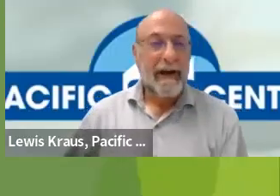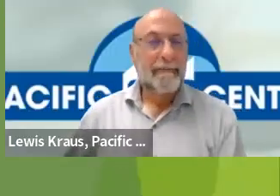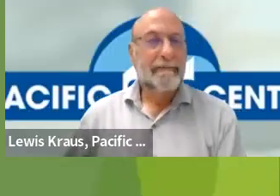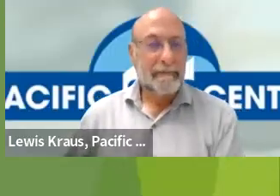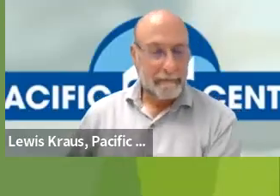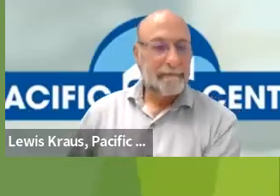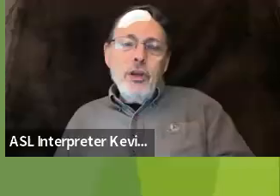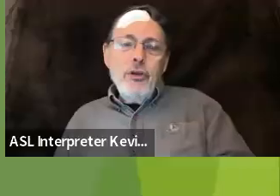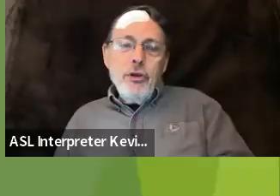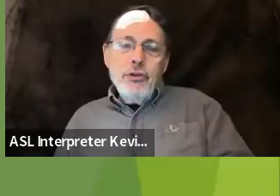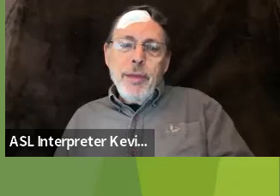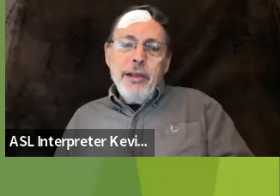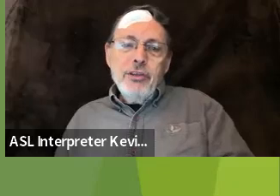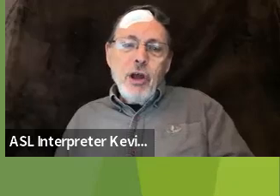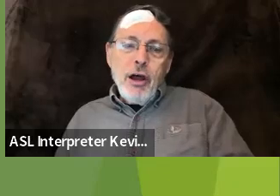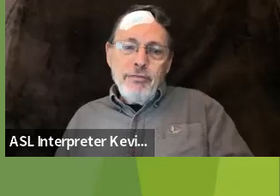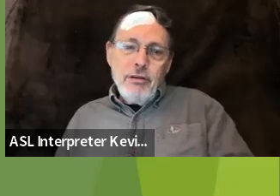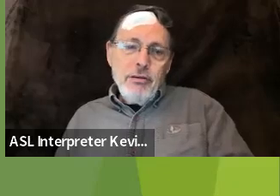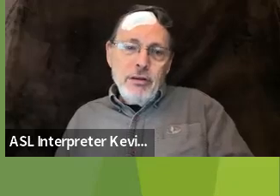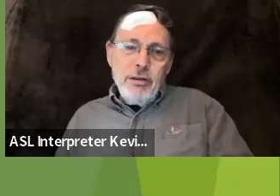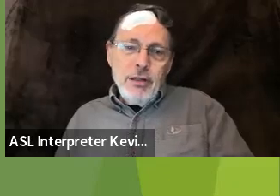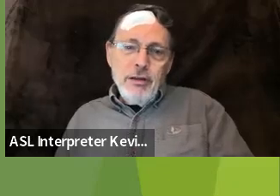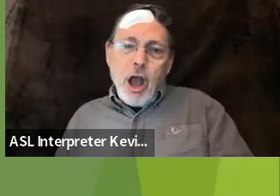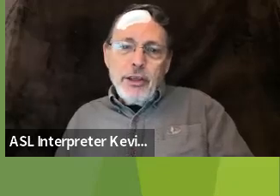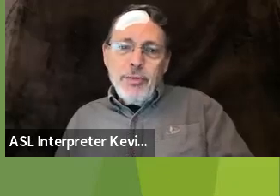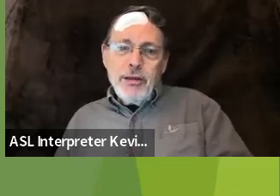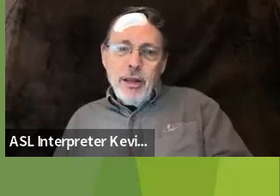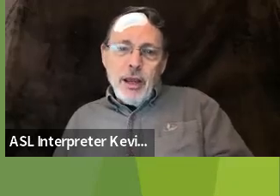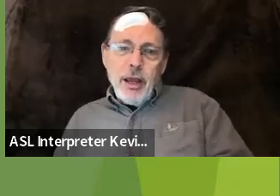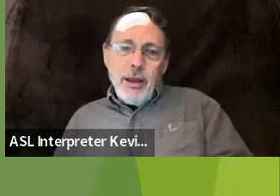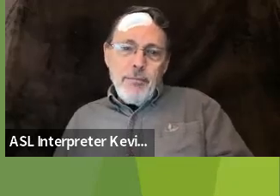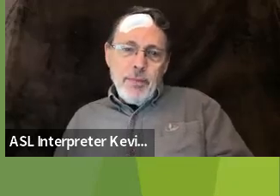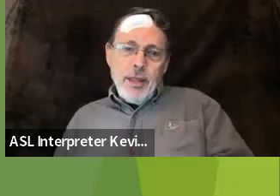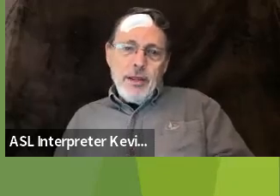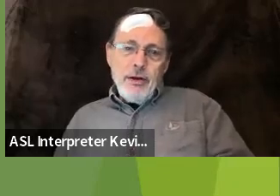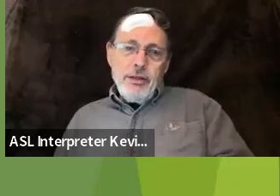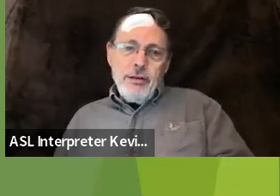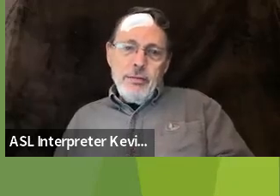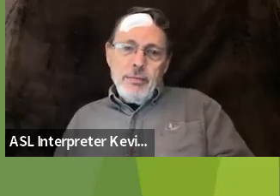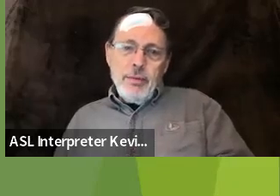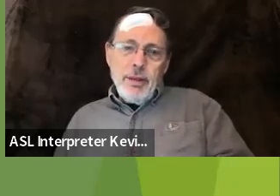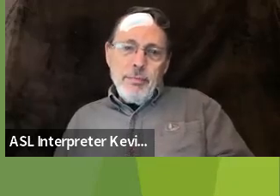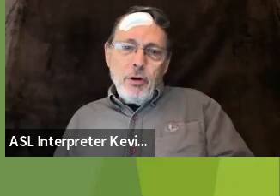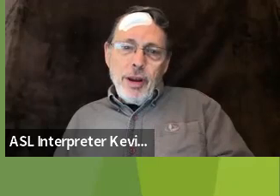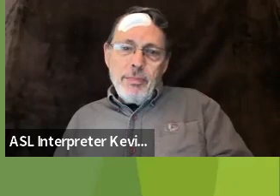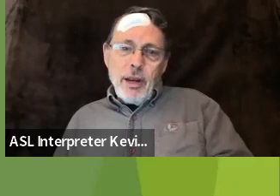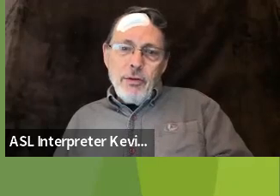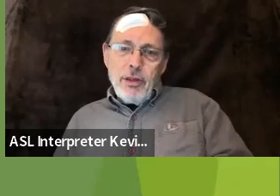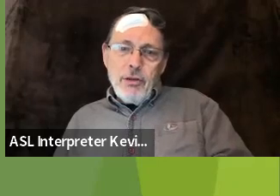And when you use a Microsoft document, there is a program there that you